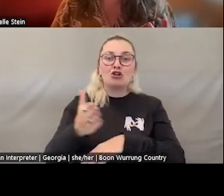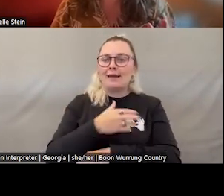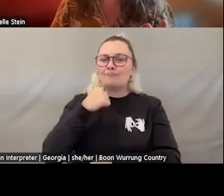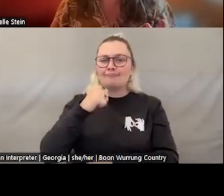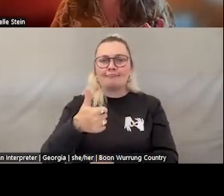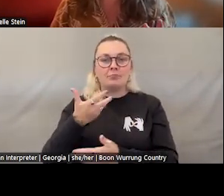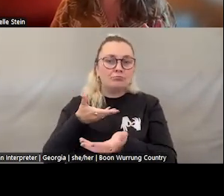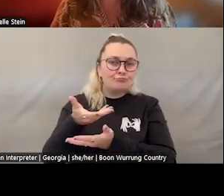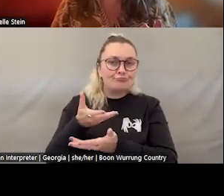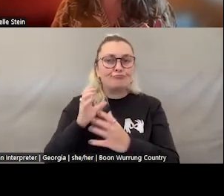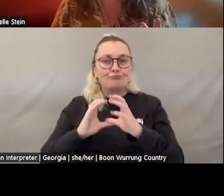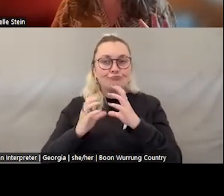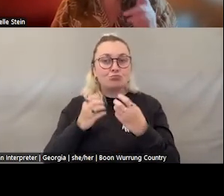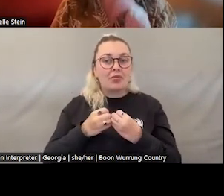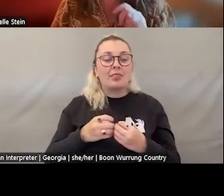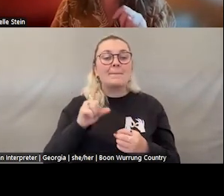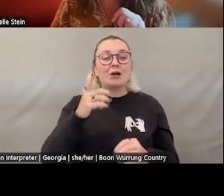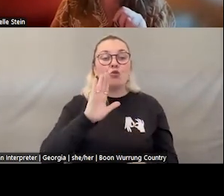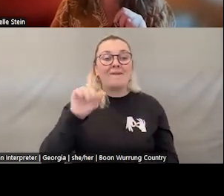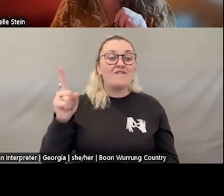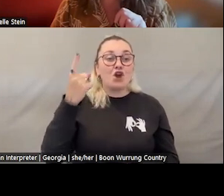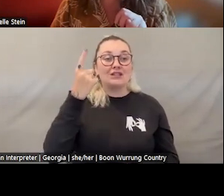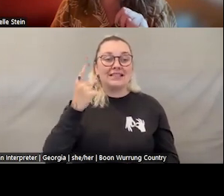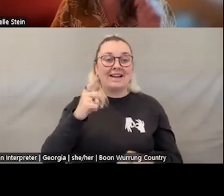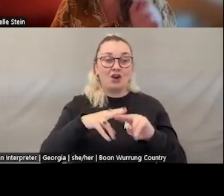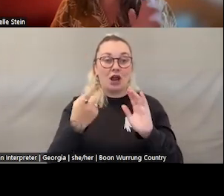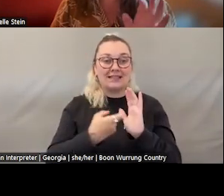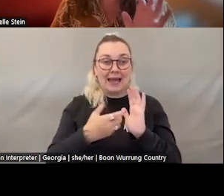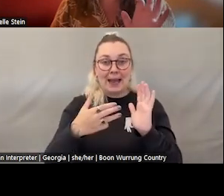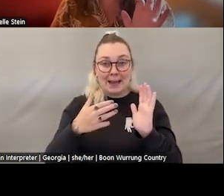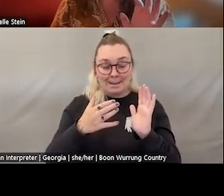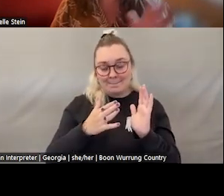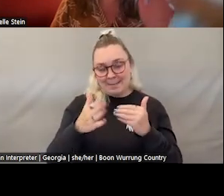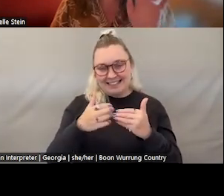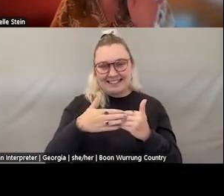communication. But your first Friday maintenance checklist is all here on this tab.